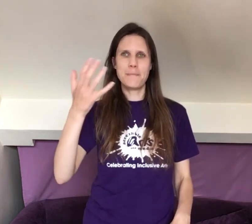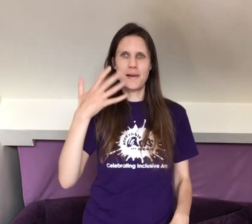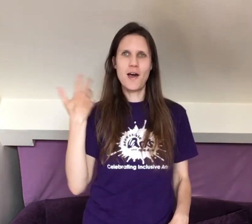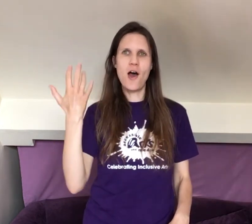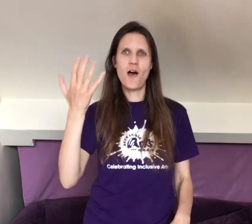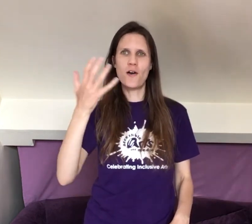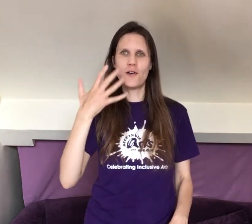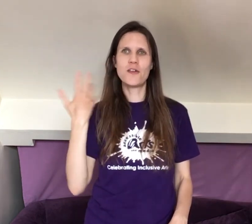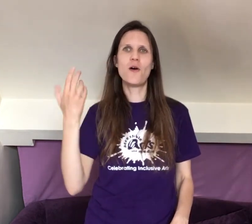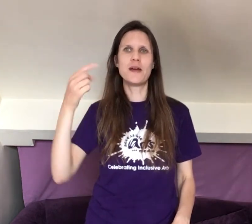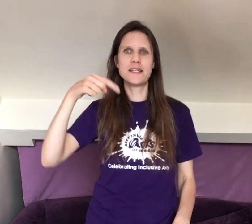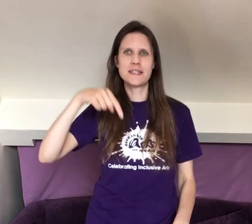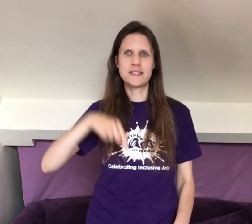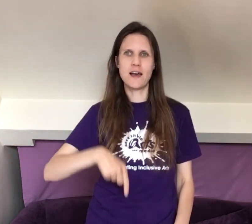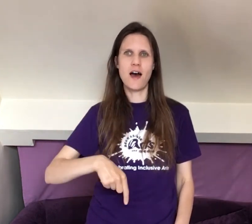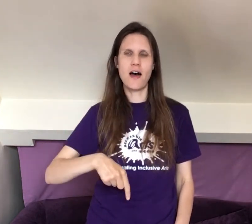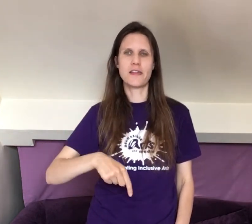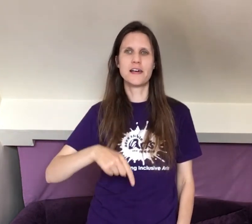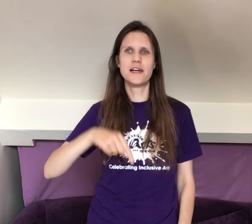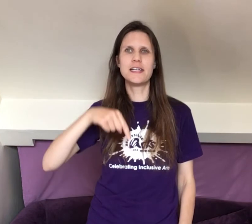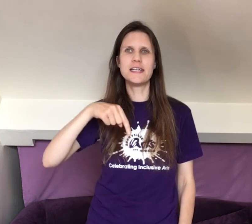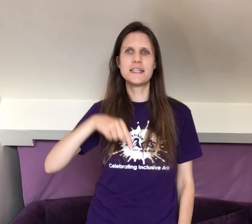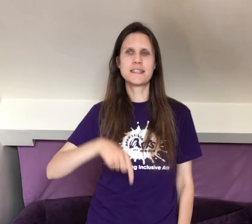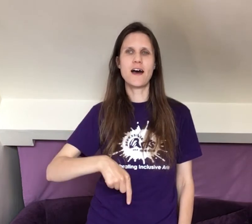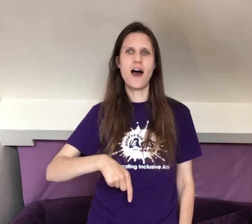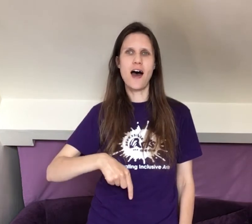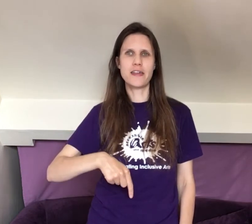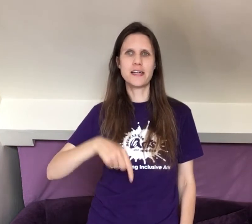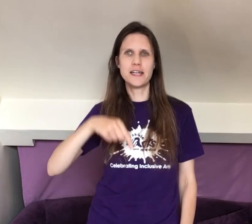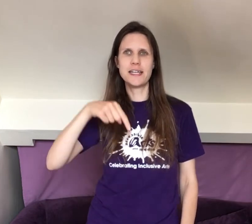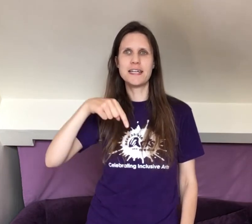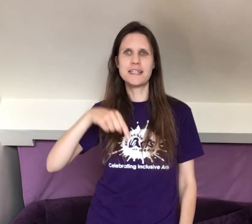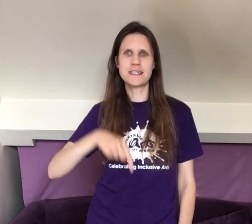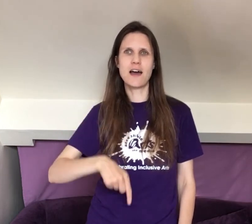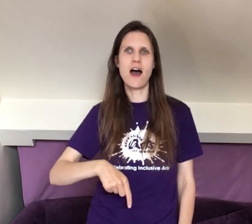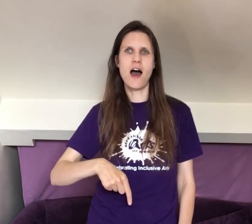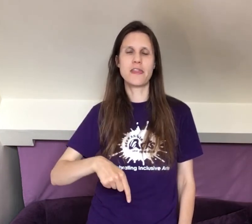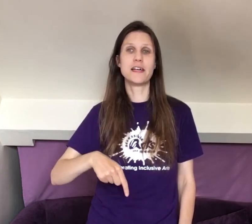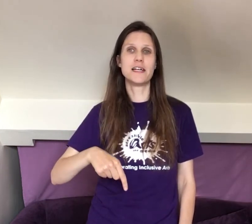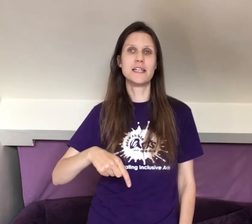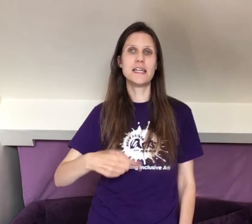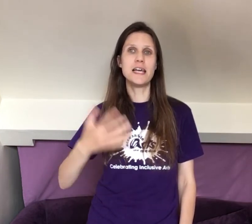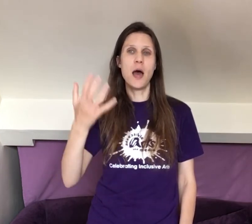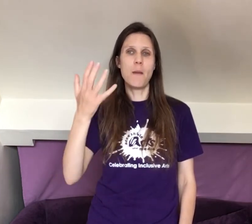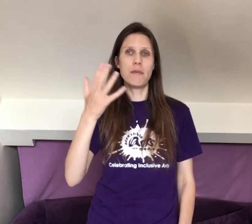Blow the wind southerly, southerly, southerly.